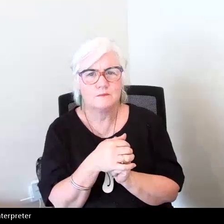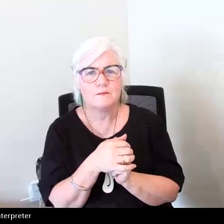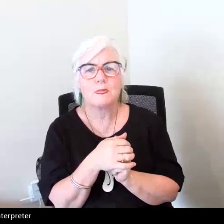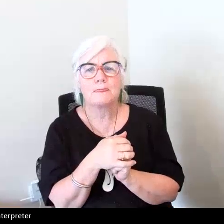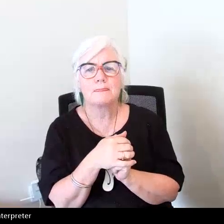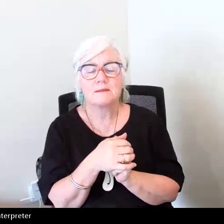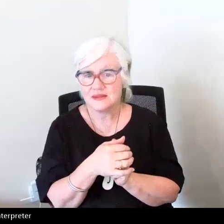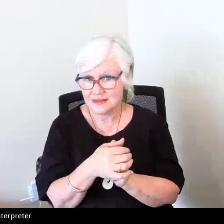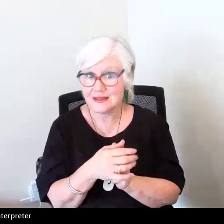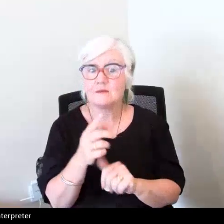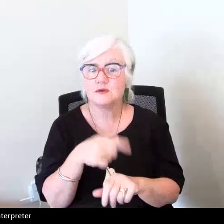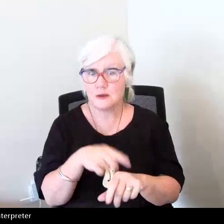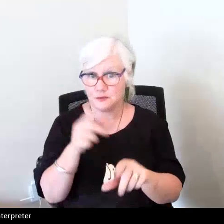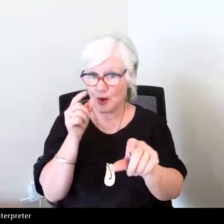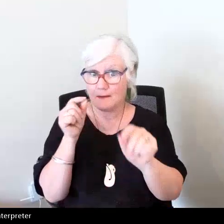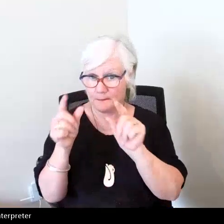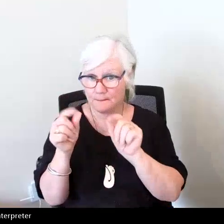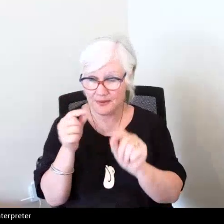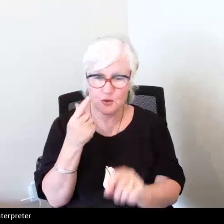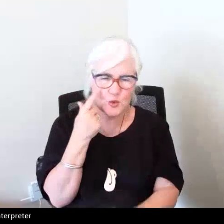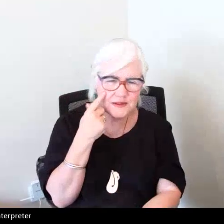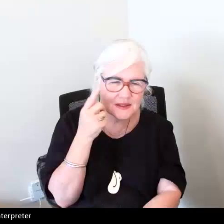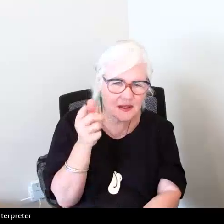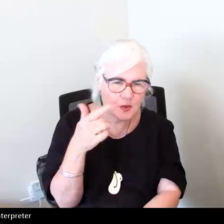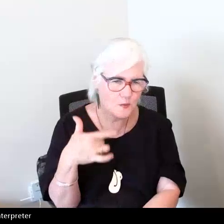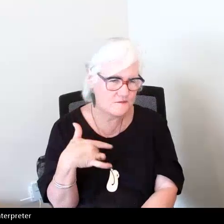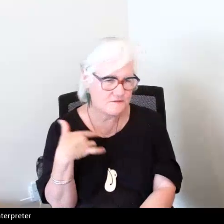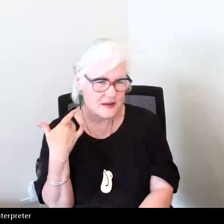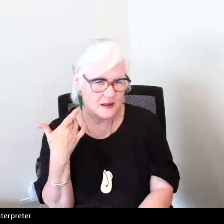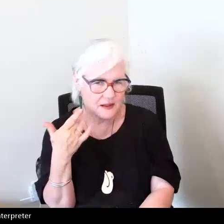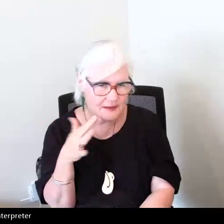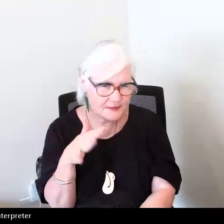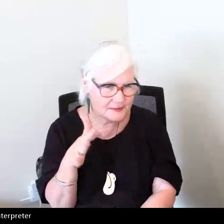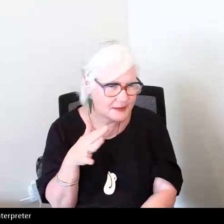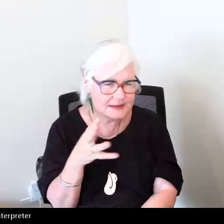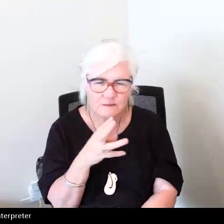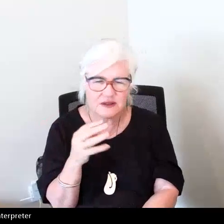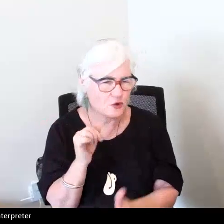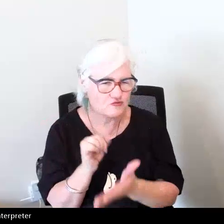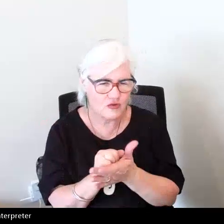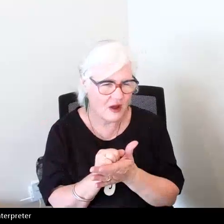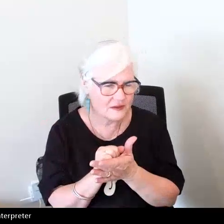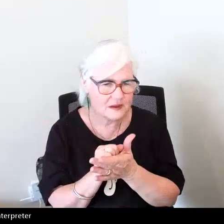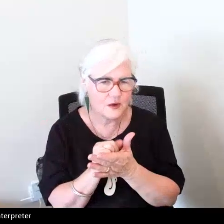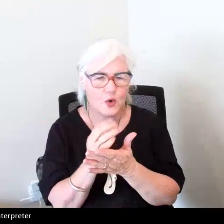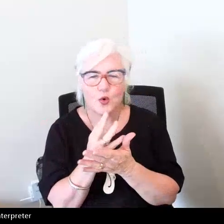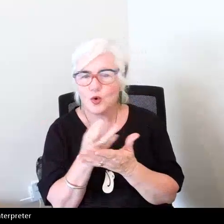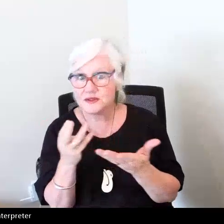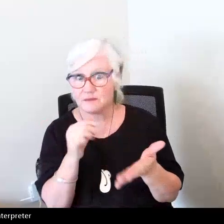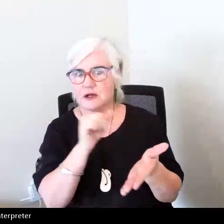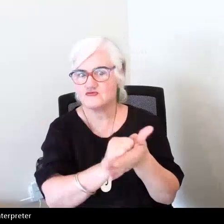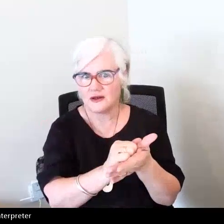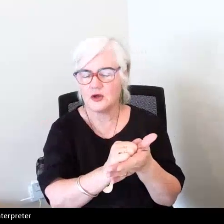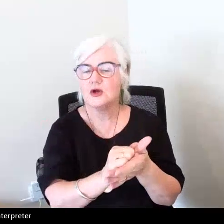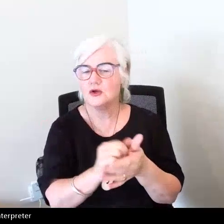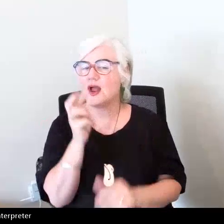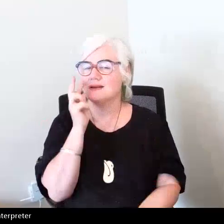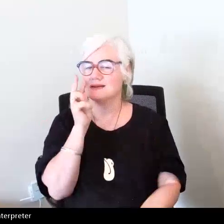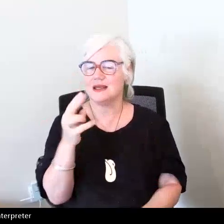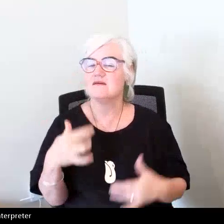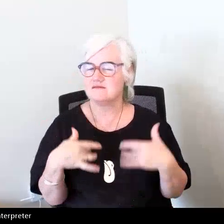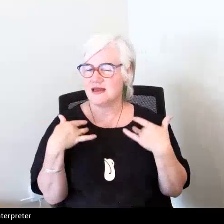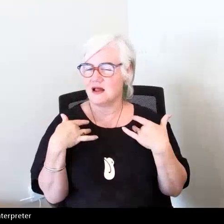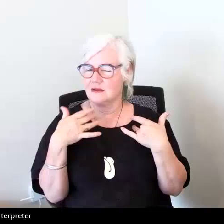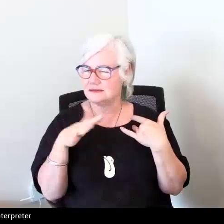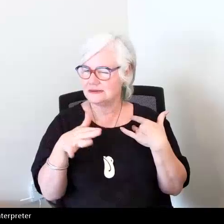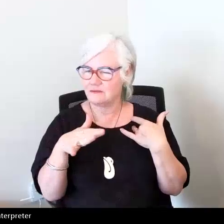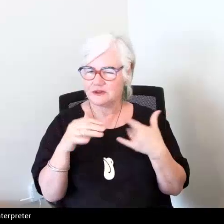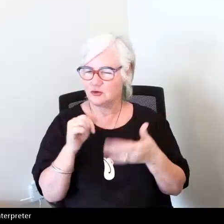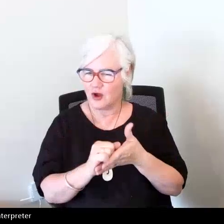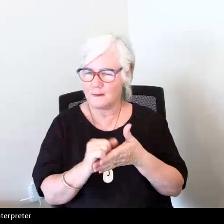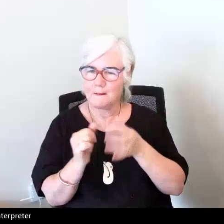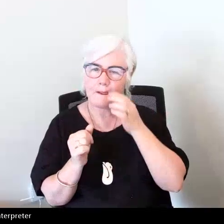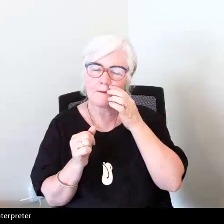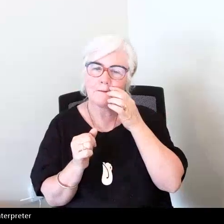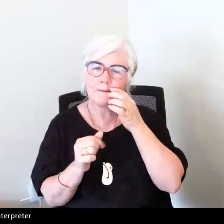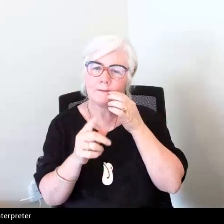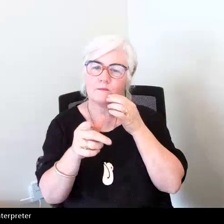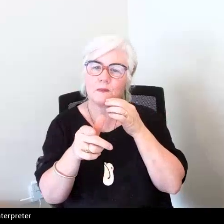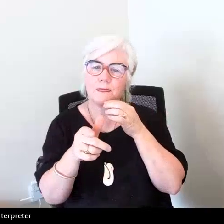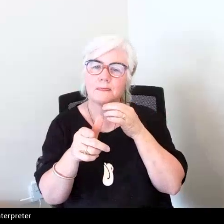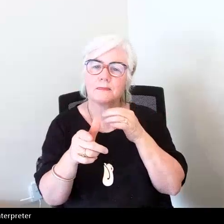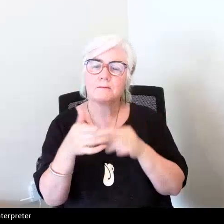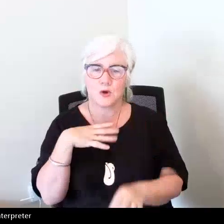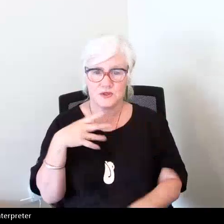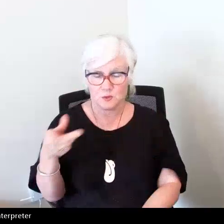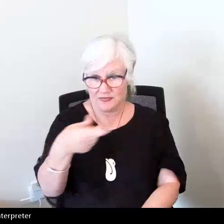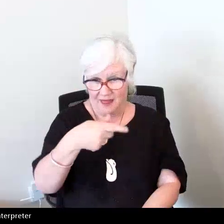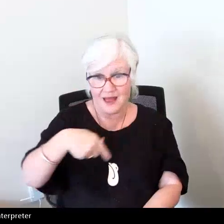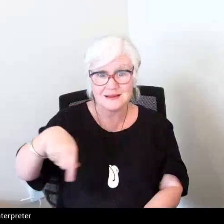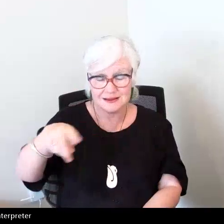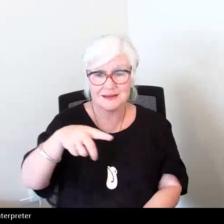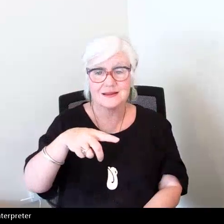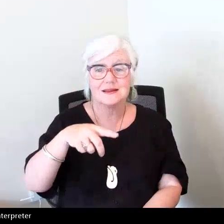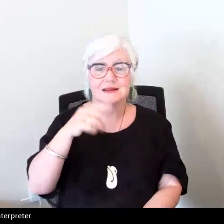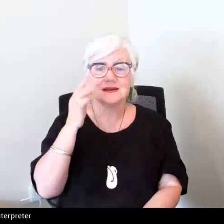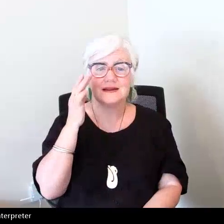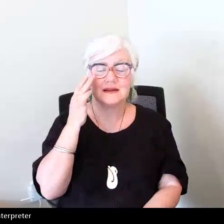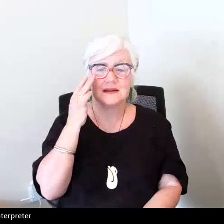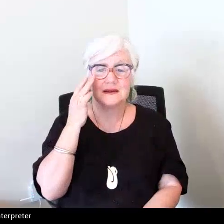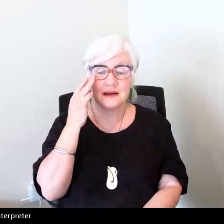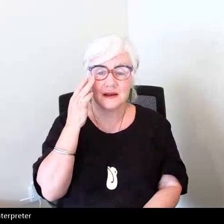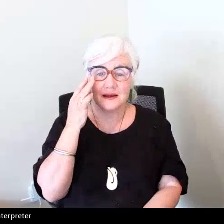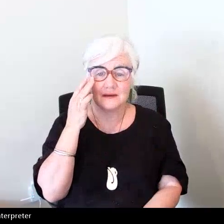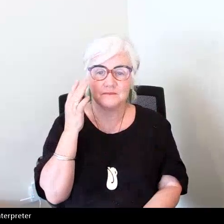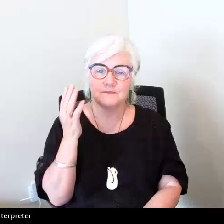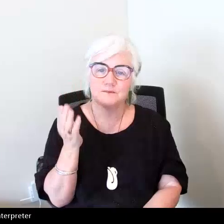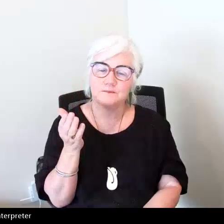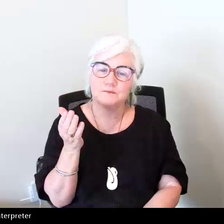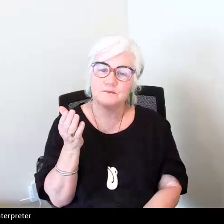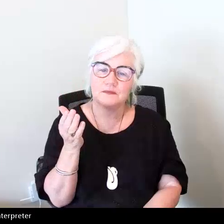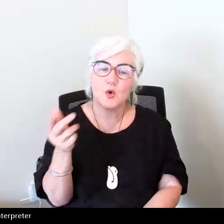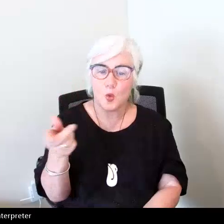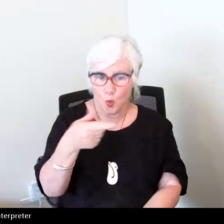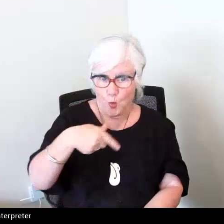sometimes, you can feel if things are not right or if things are right, because with us having